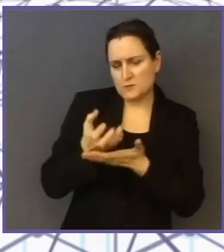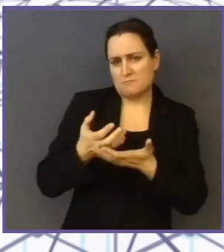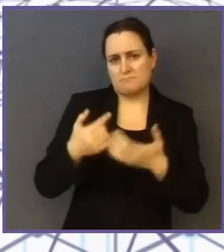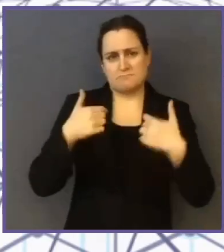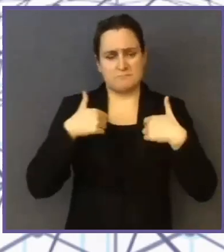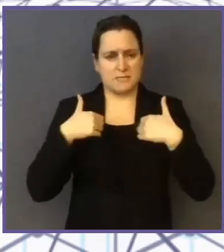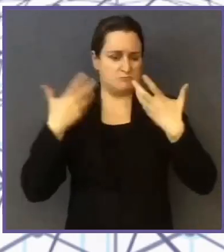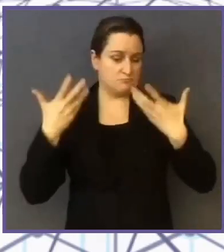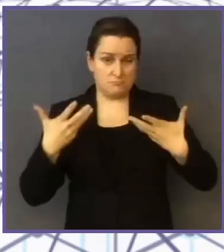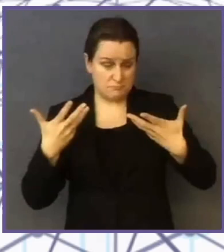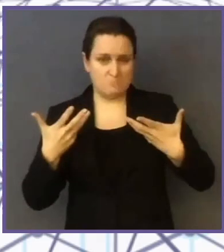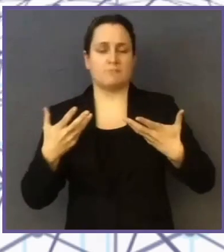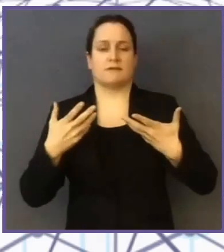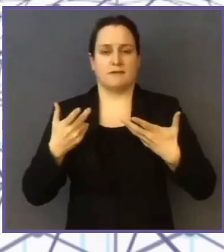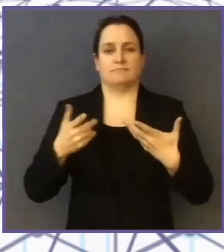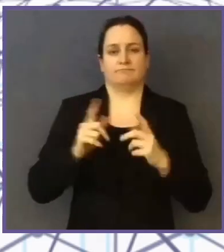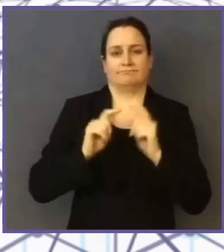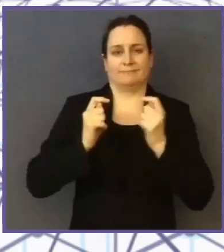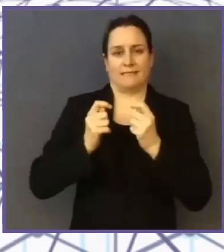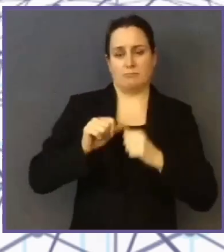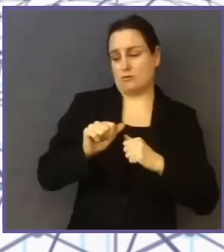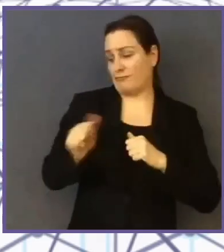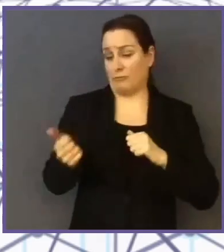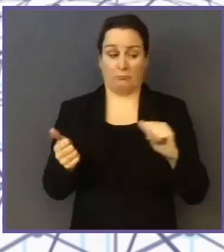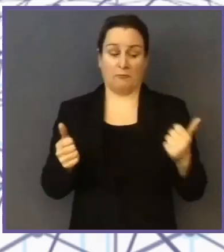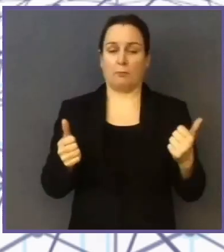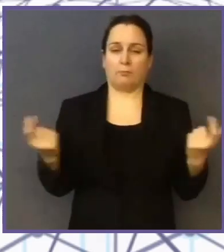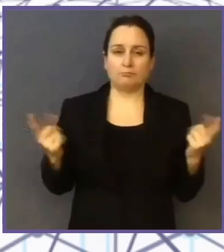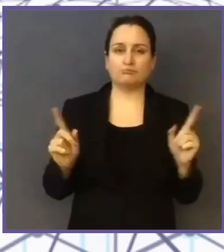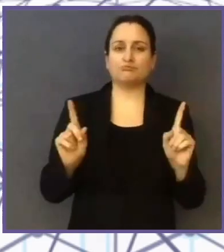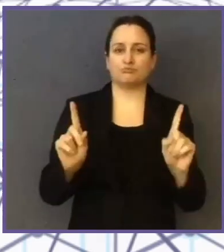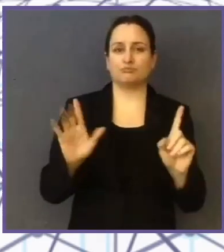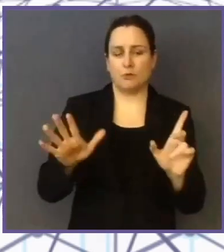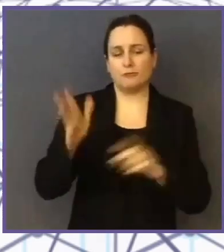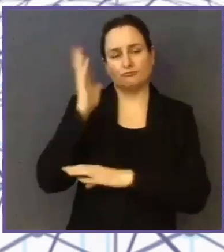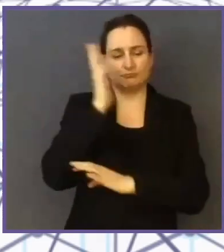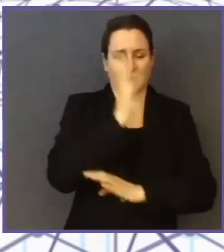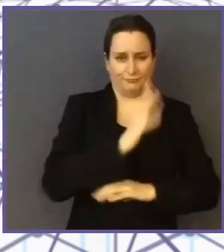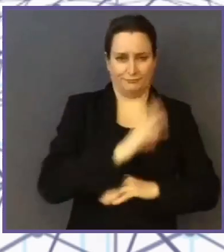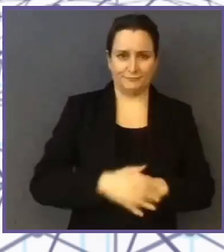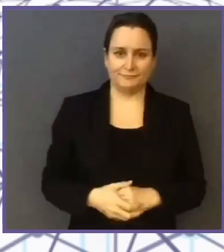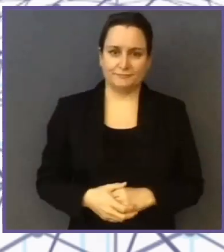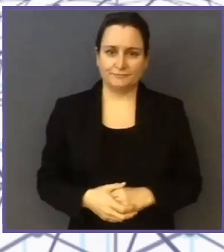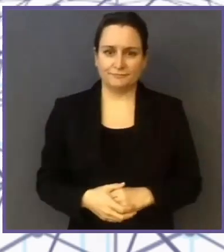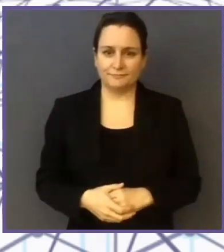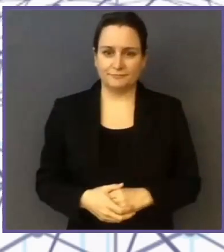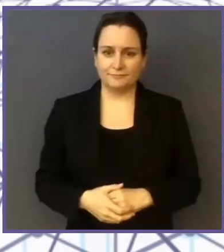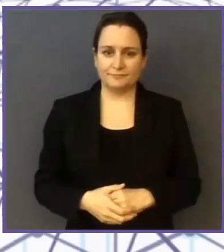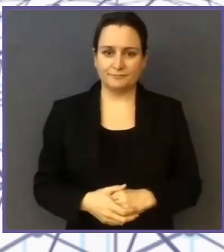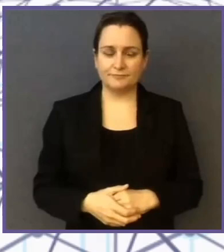So, globalisation, particularly the pairing of mass production and global supply chains,